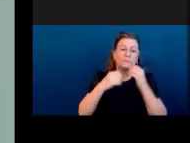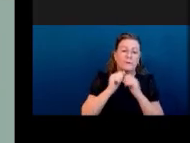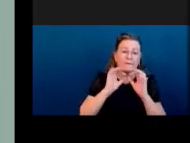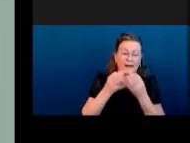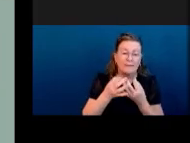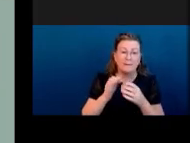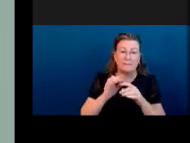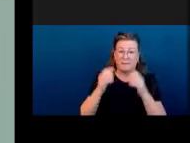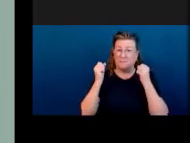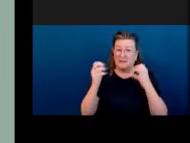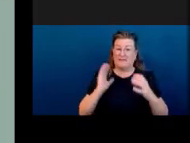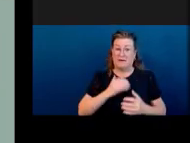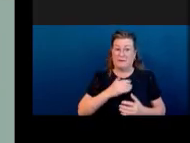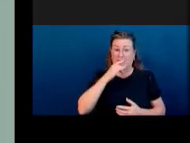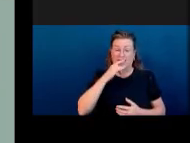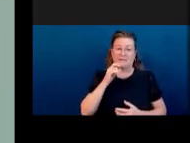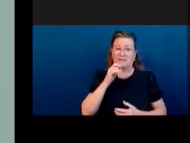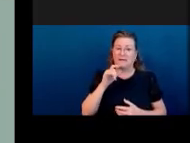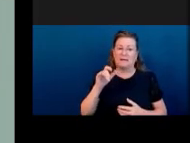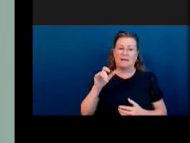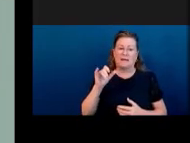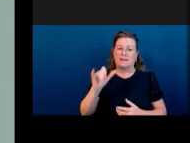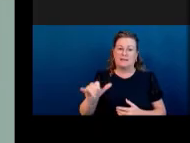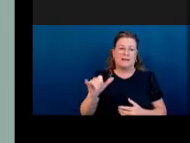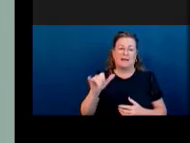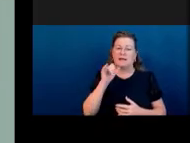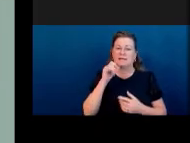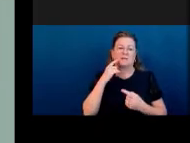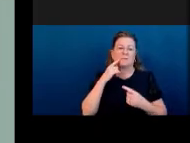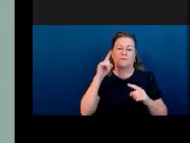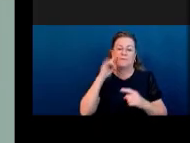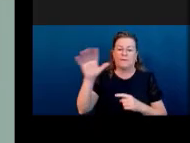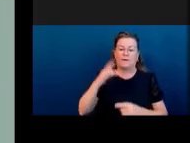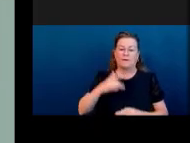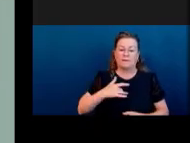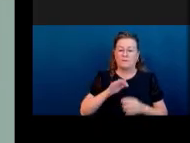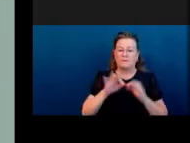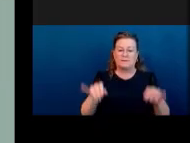that's not what works for their sensory system, that's not what works for their brain, and that's okay, and our job